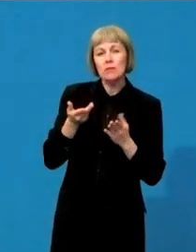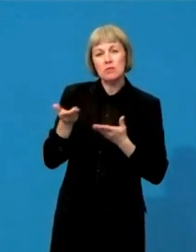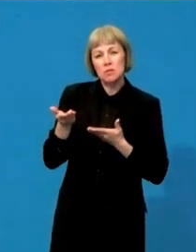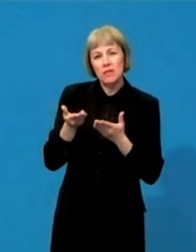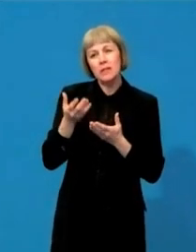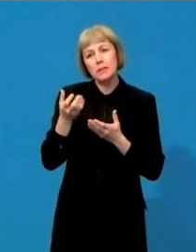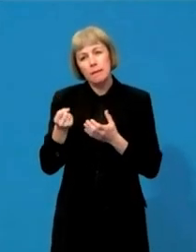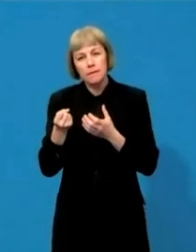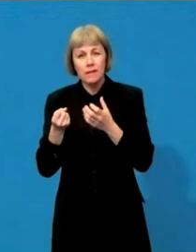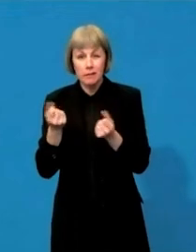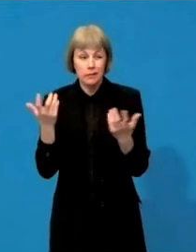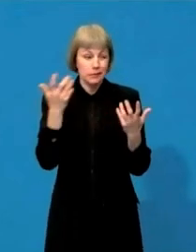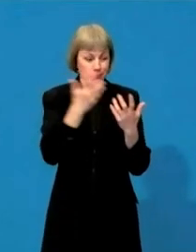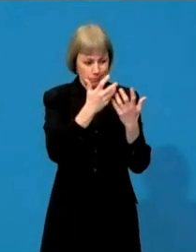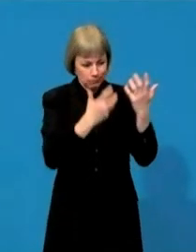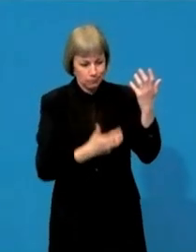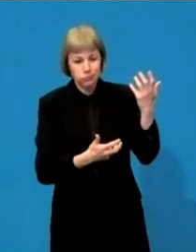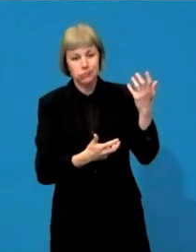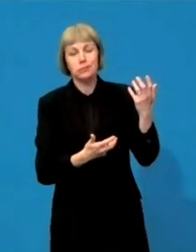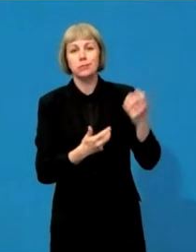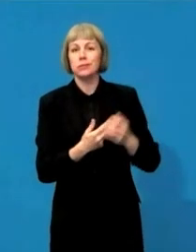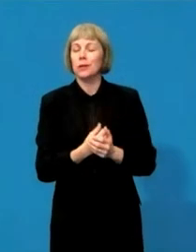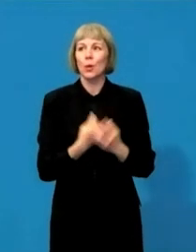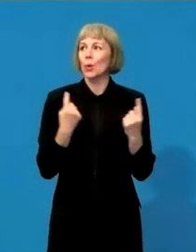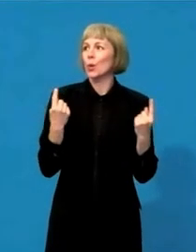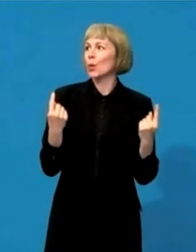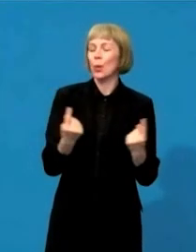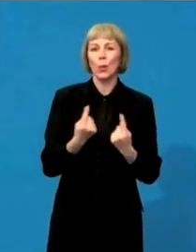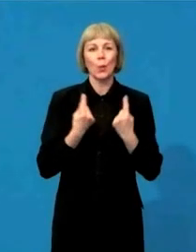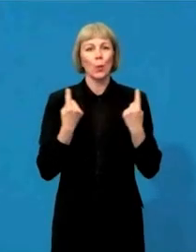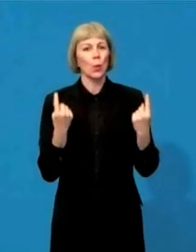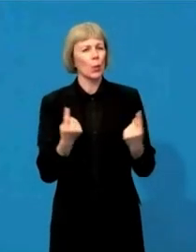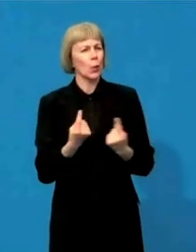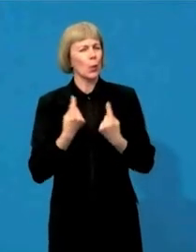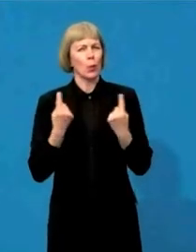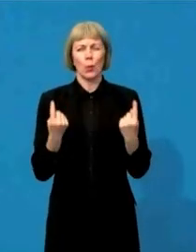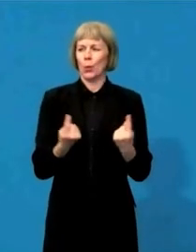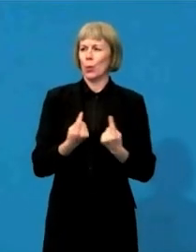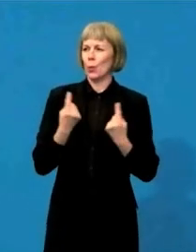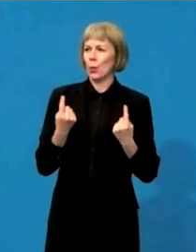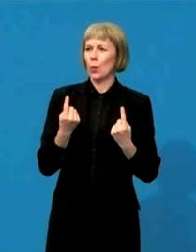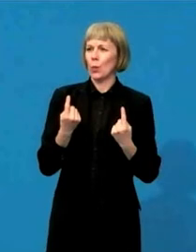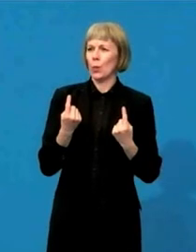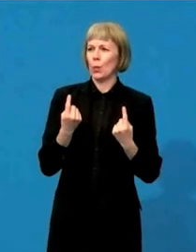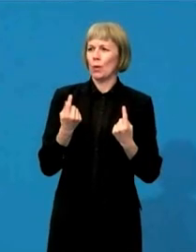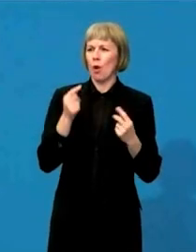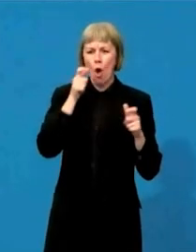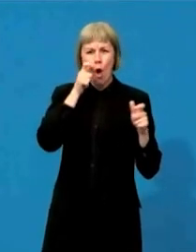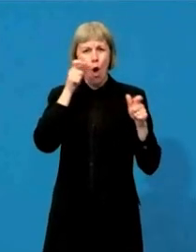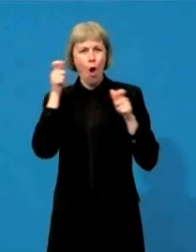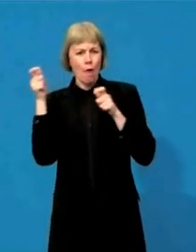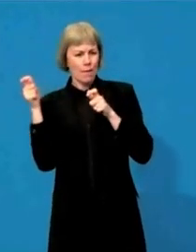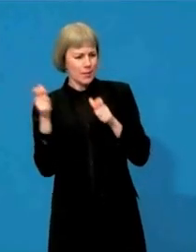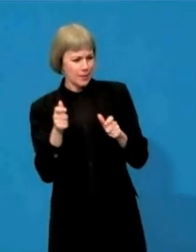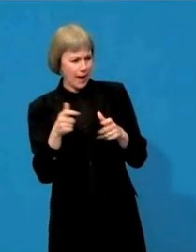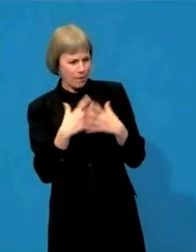say, who gives an oversight to all of these providers to make sure that they're doing the